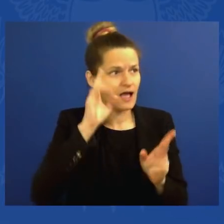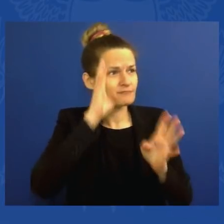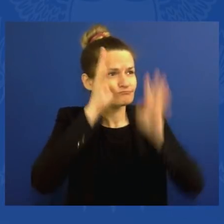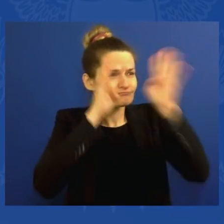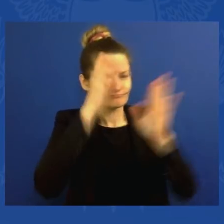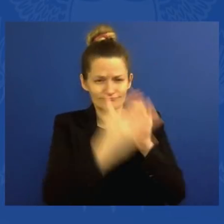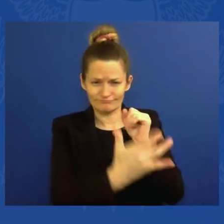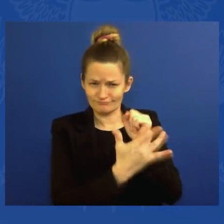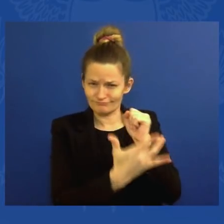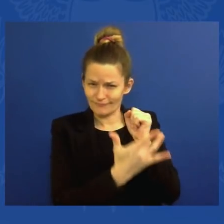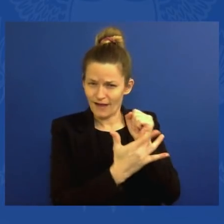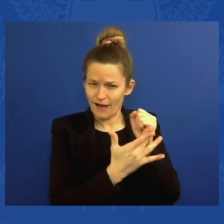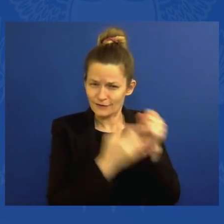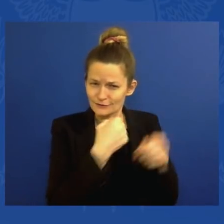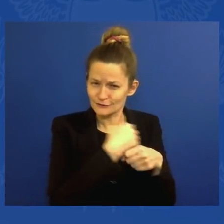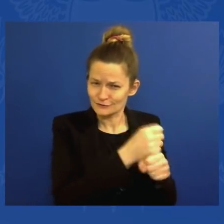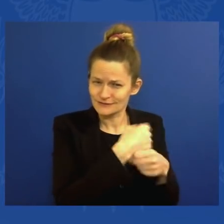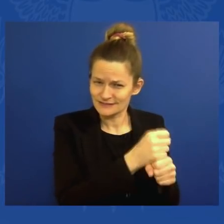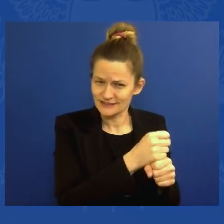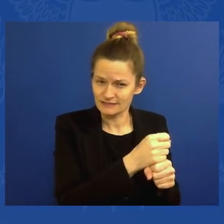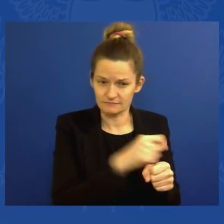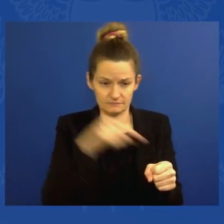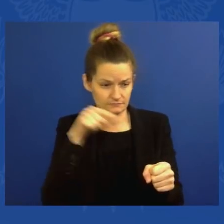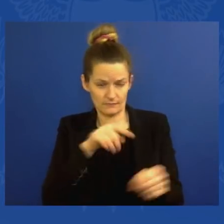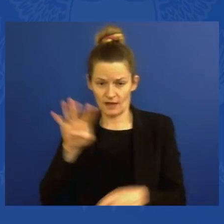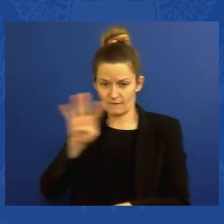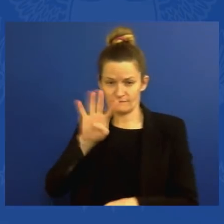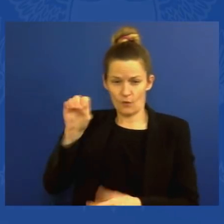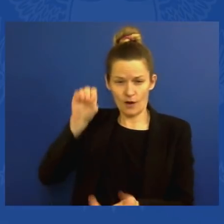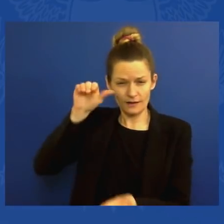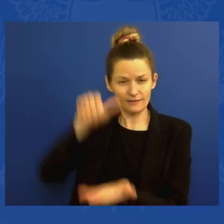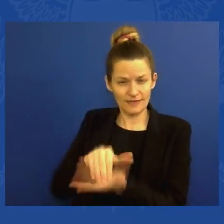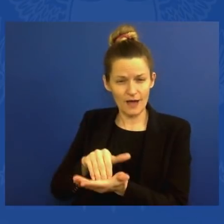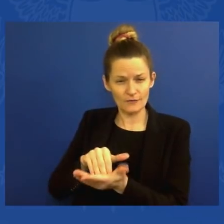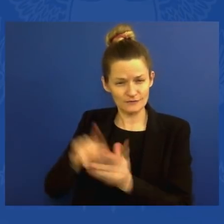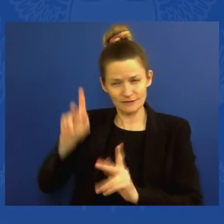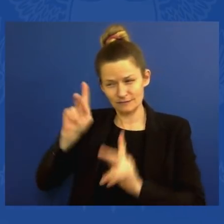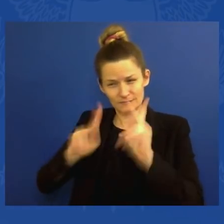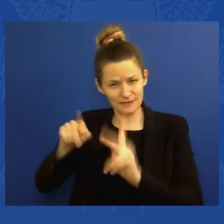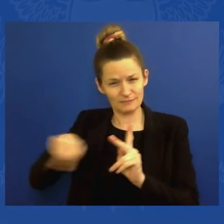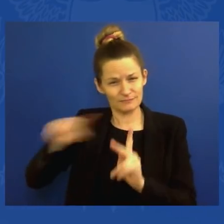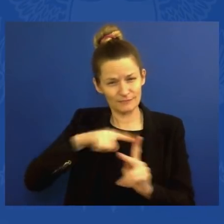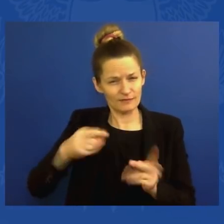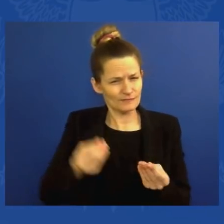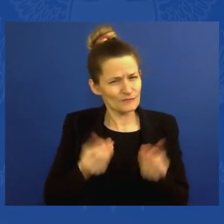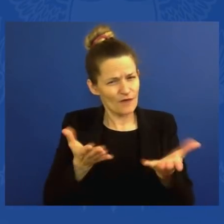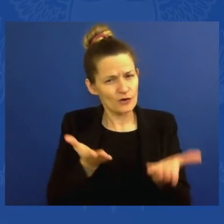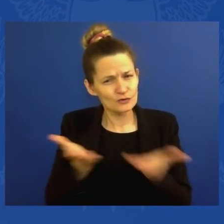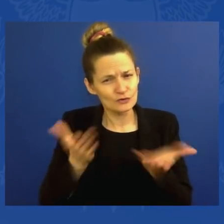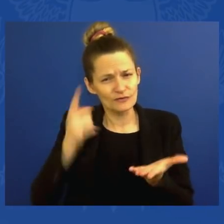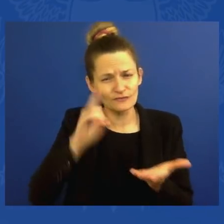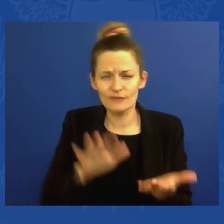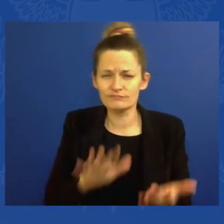all over the United States. Siemens is just one of many major companies investing in the United States,